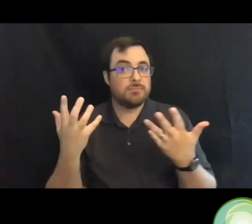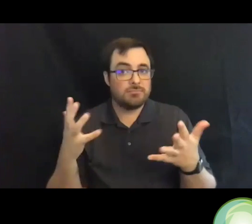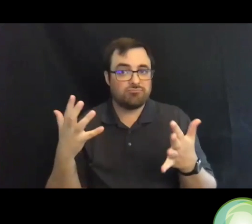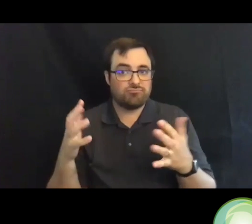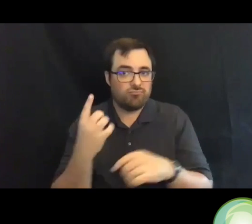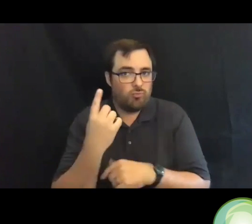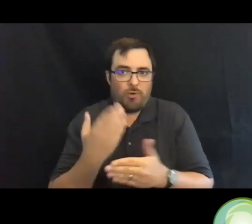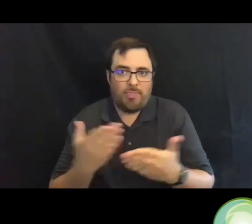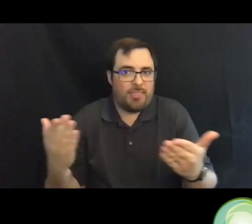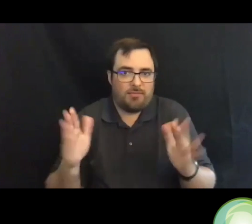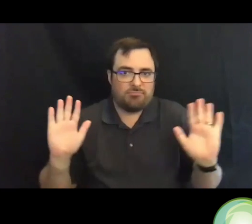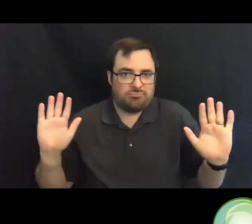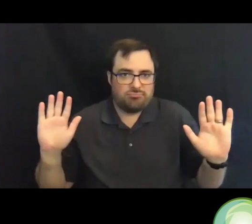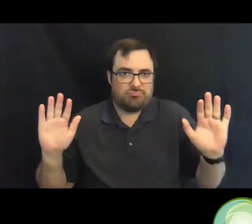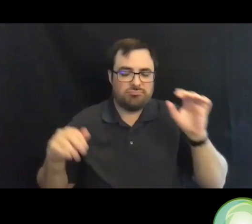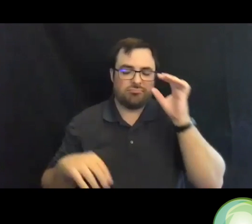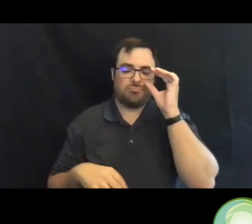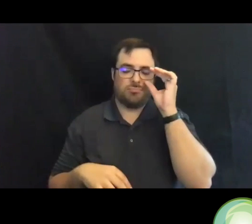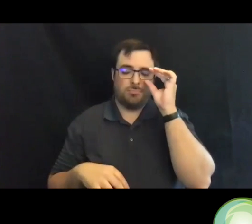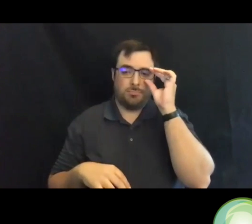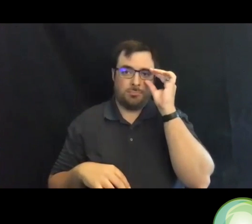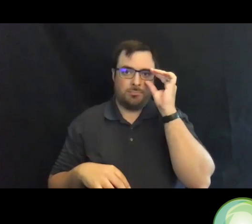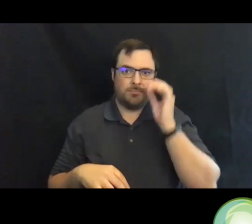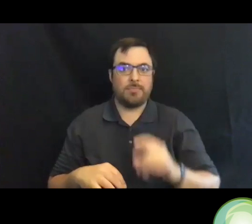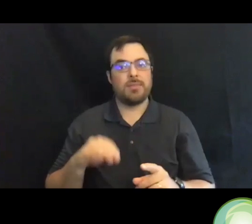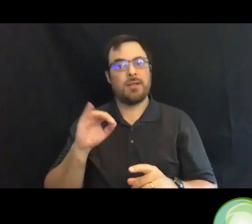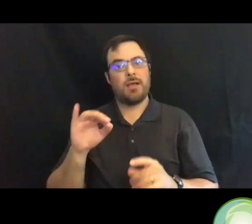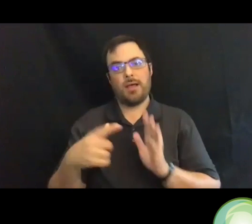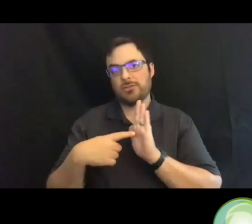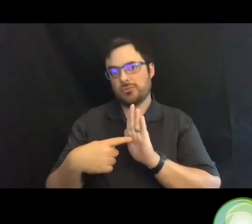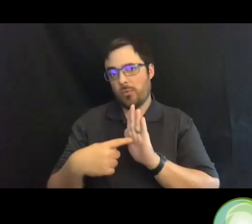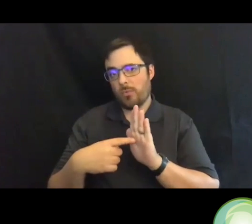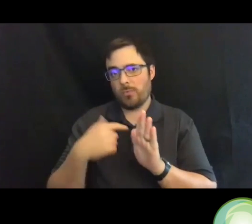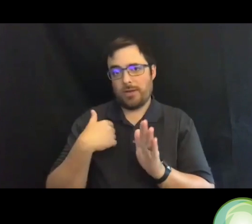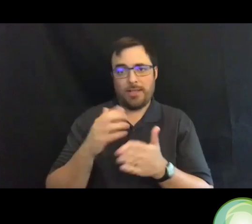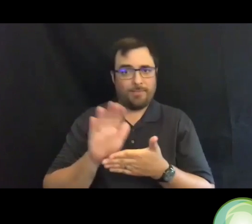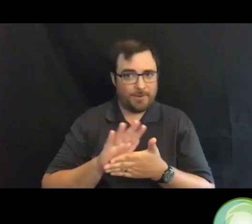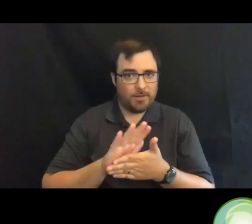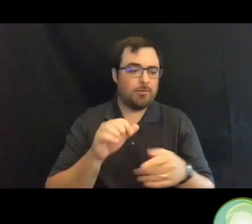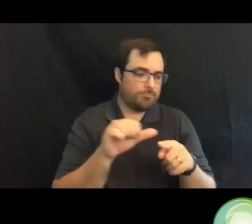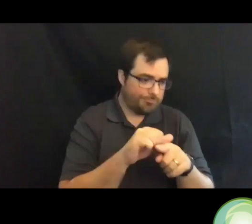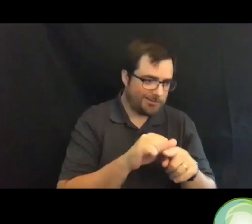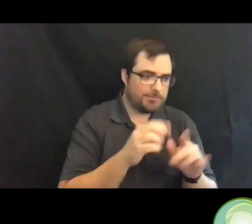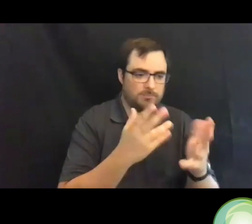conditioned response. I showed her a video, had her practice that then the next week we introduced a different